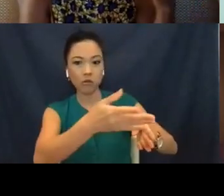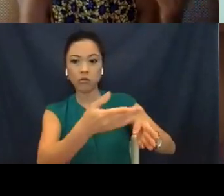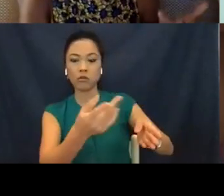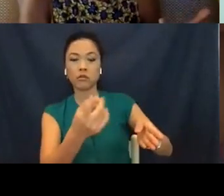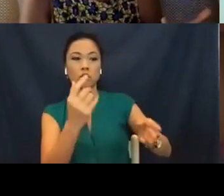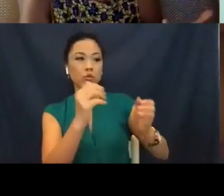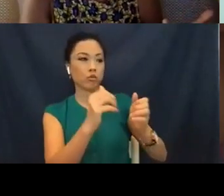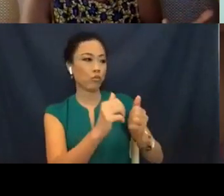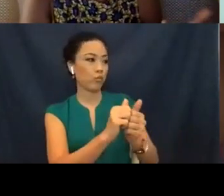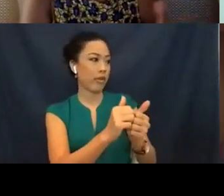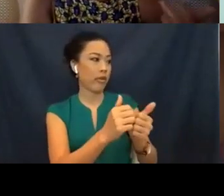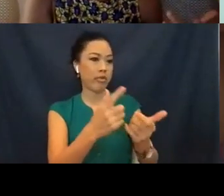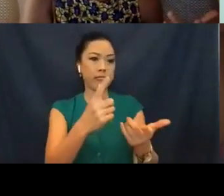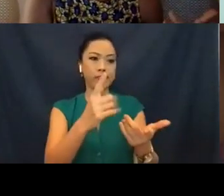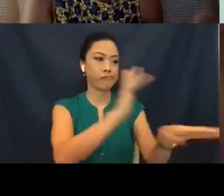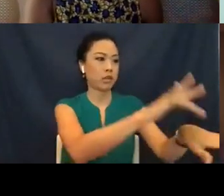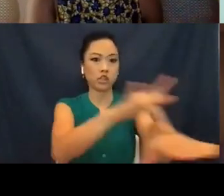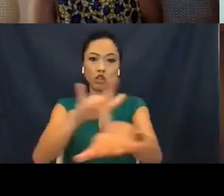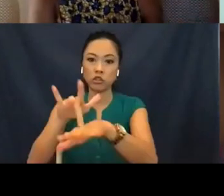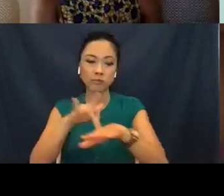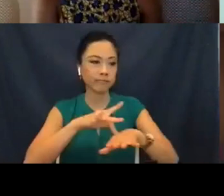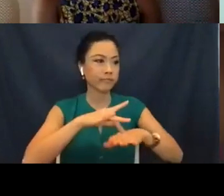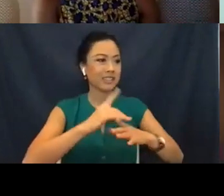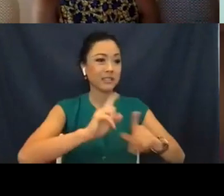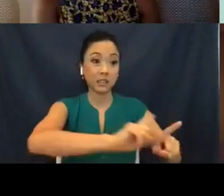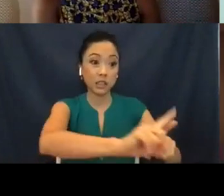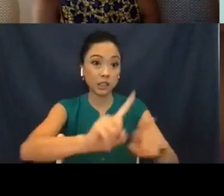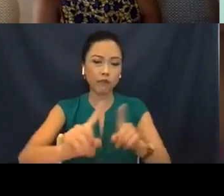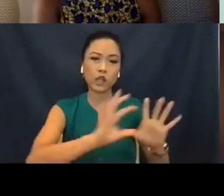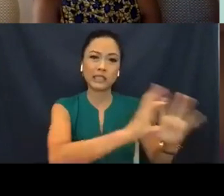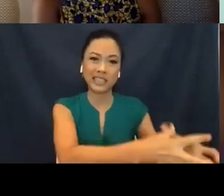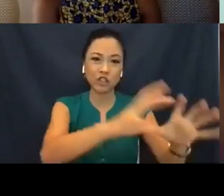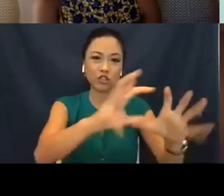of this new and better. >> LANE CZAPLINSKI: I think what